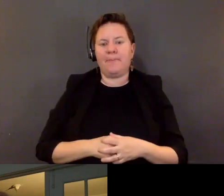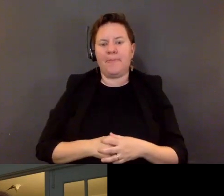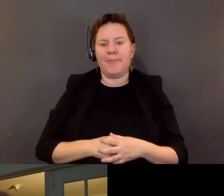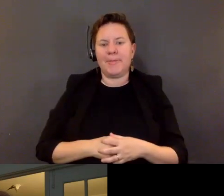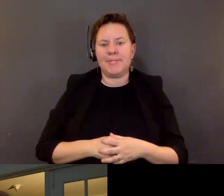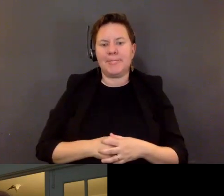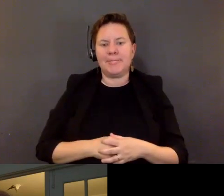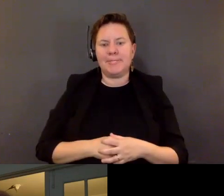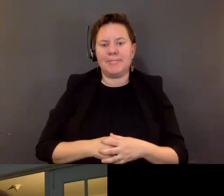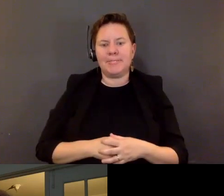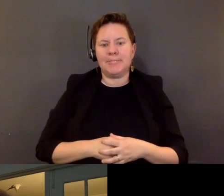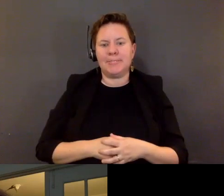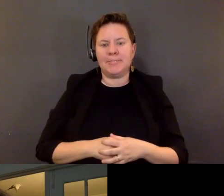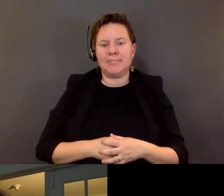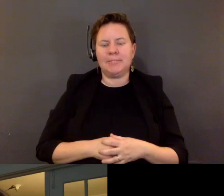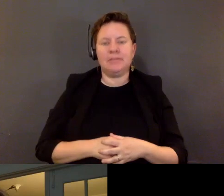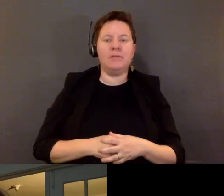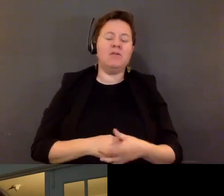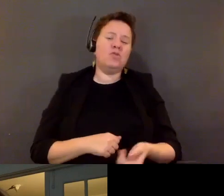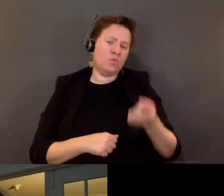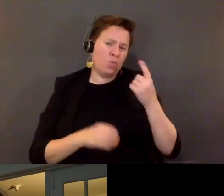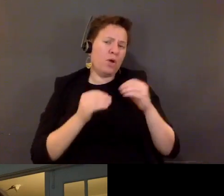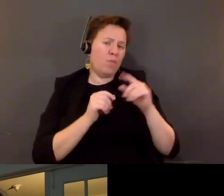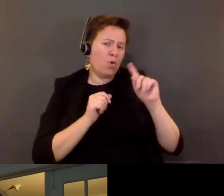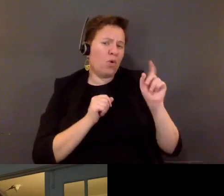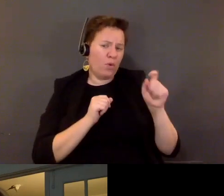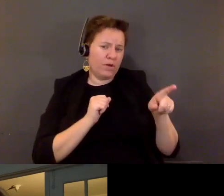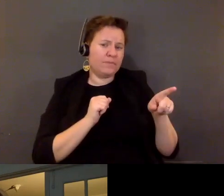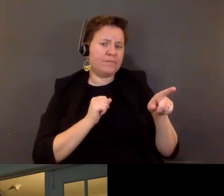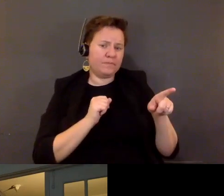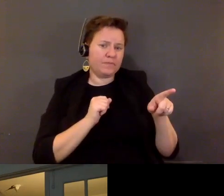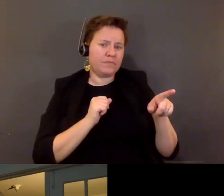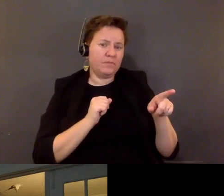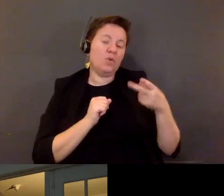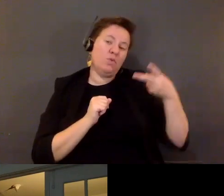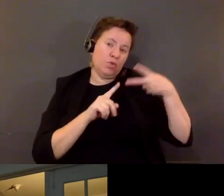uh there's one more question here actually up two um